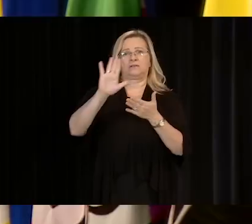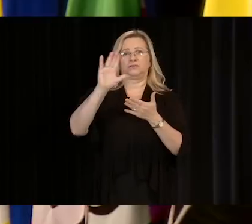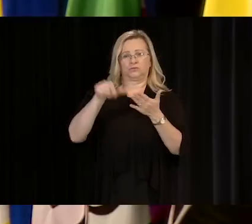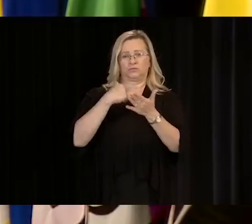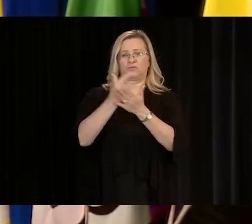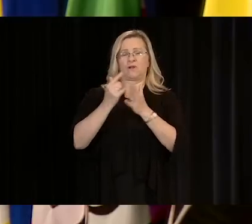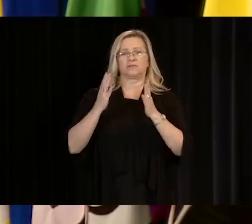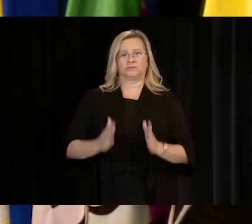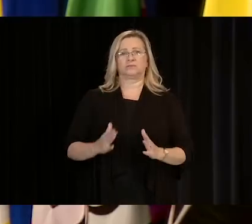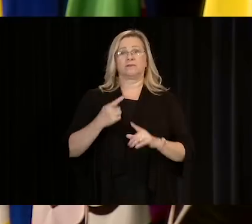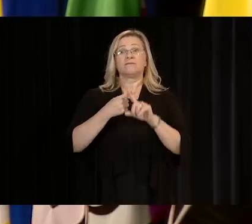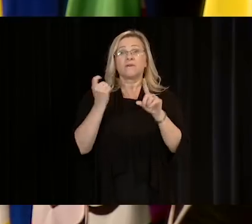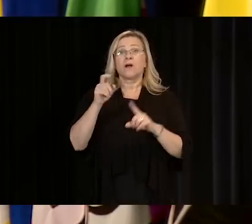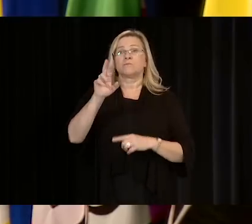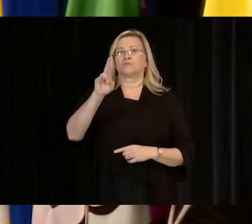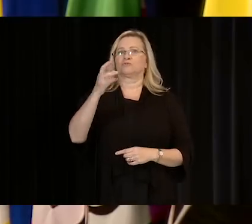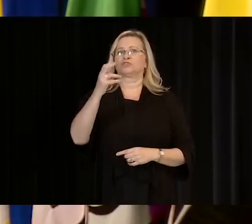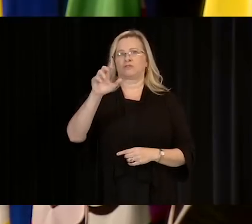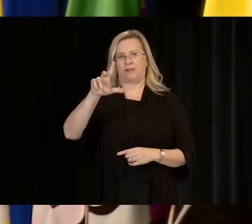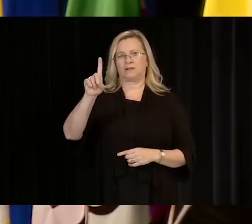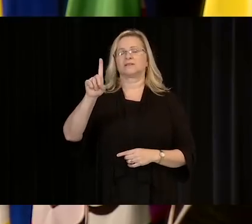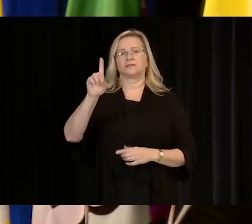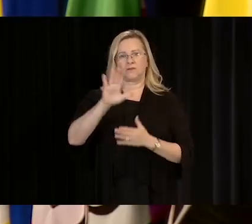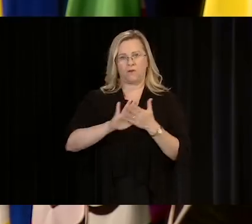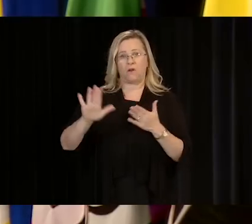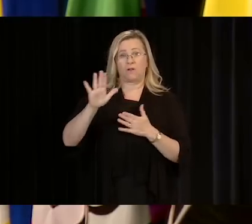IN THE DALLAS COUNTY COMMUNITY COLLEGE DISTRICT WILL BECOME A